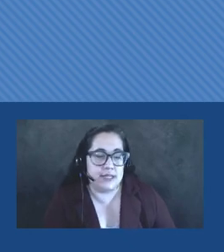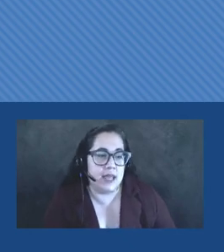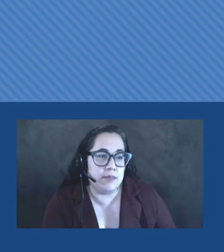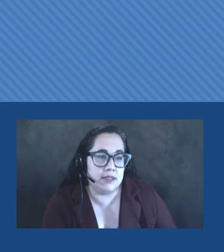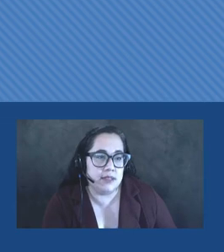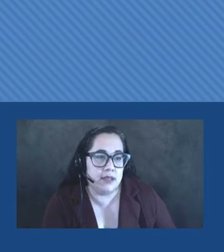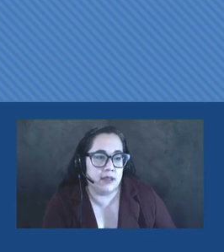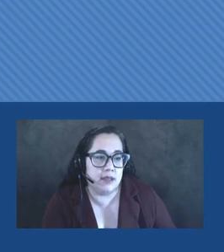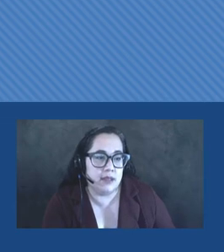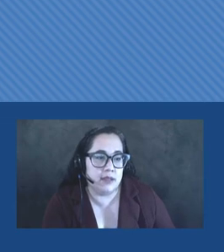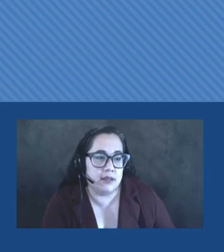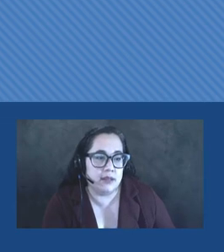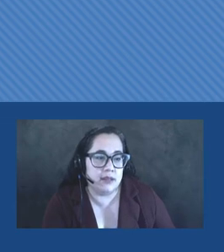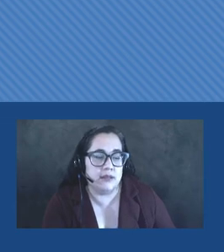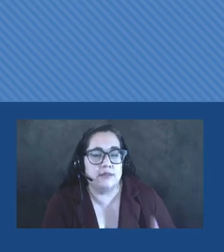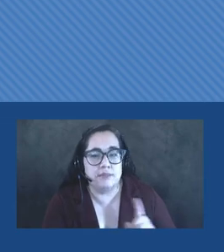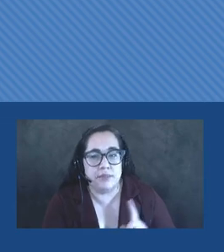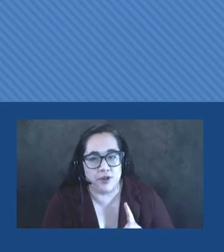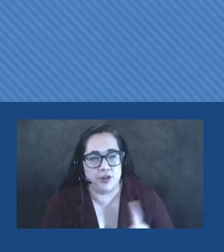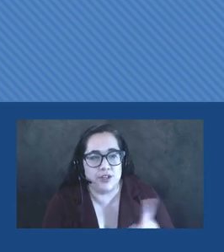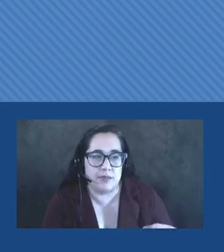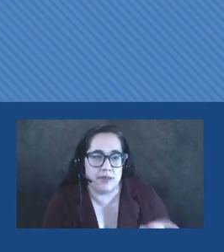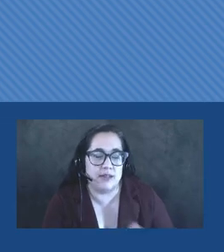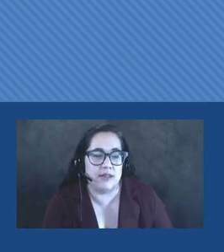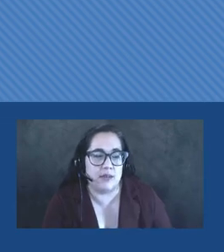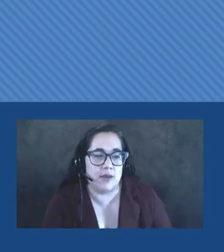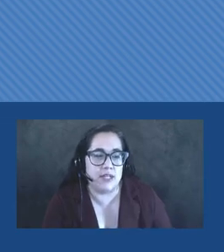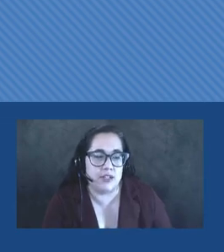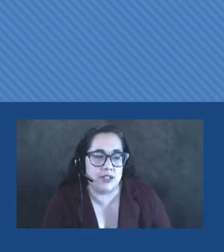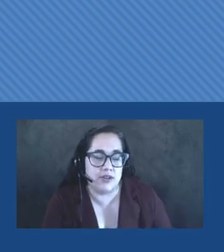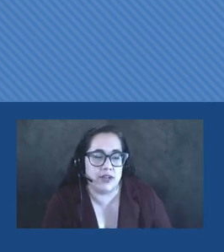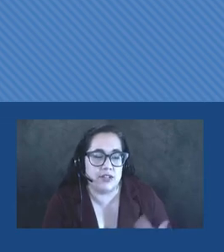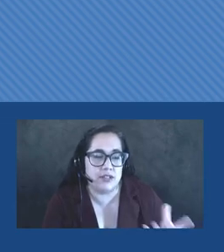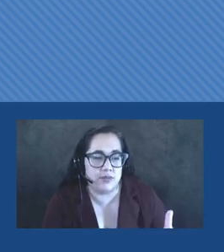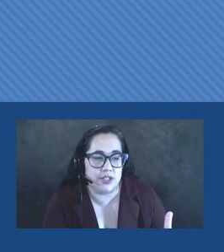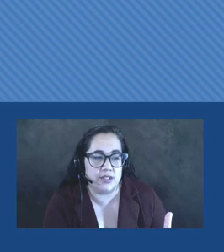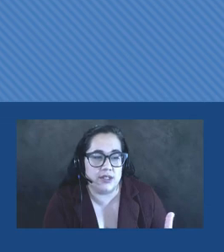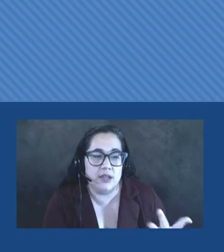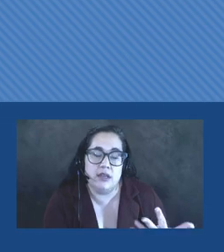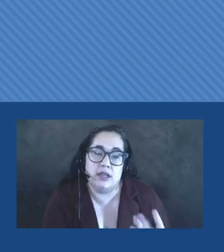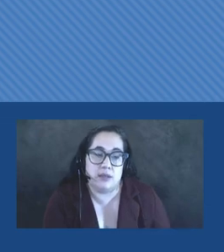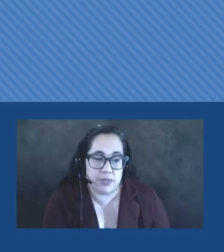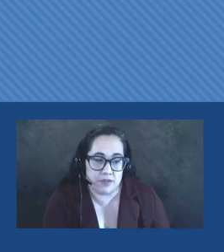assignment. Before your assignment let's talk about retention strategies which is build